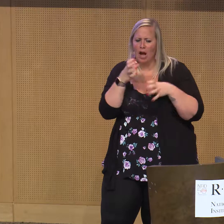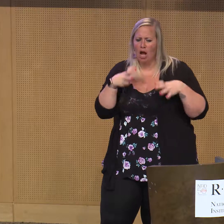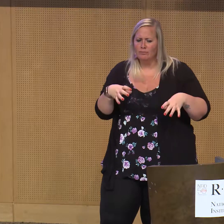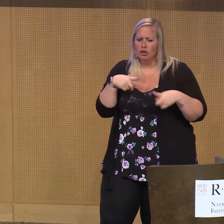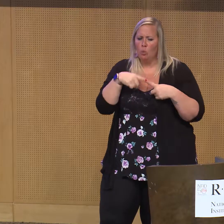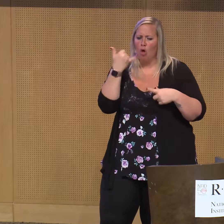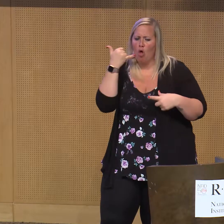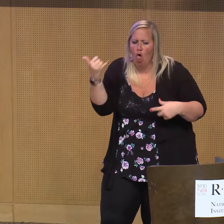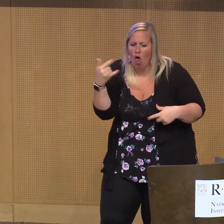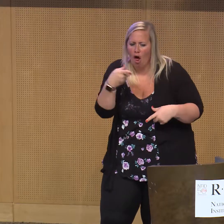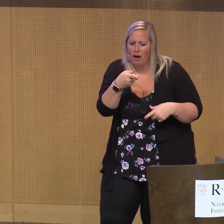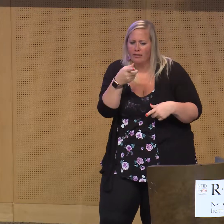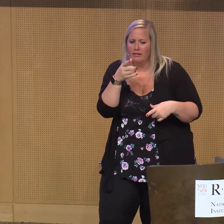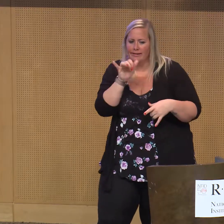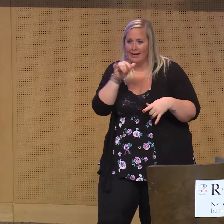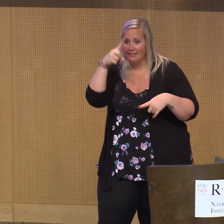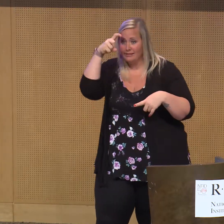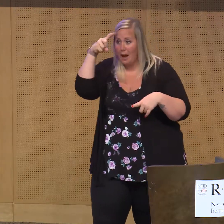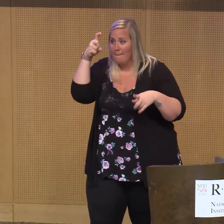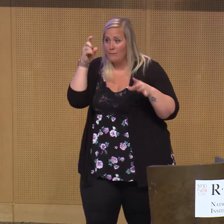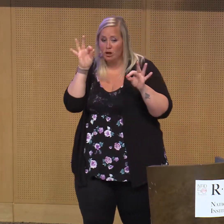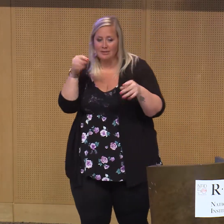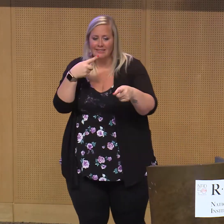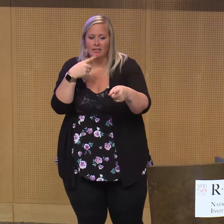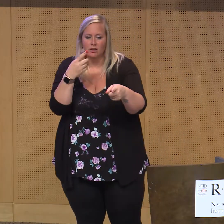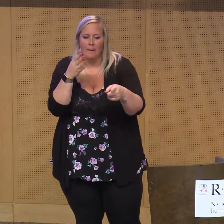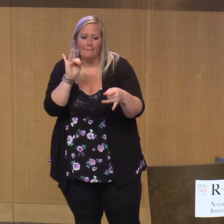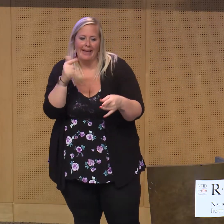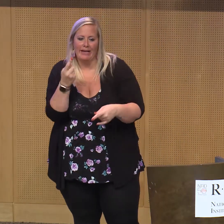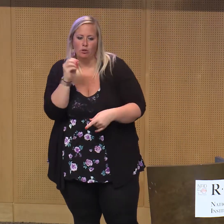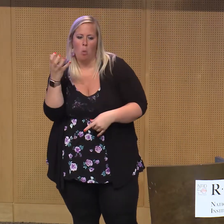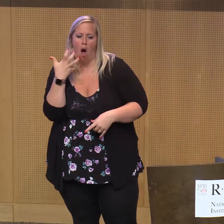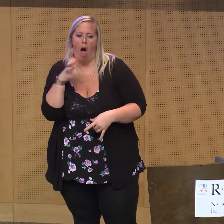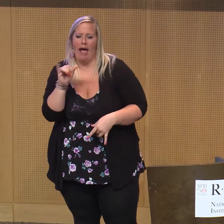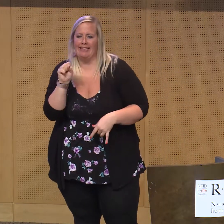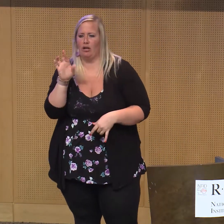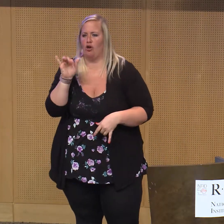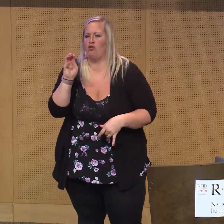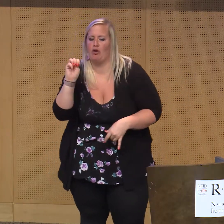and try to get the customer's attention, do something to make them call for service.